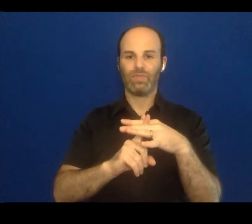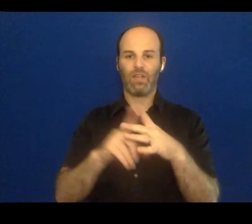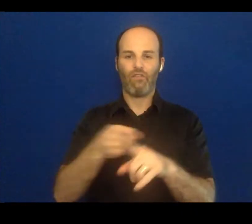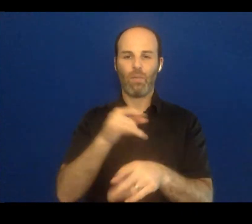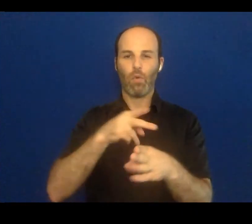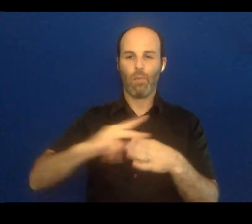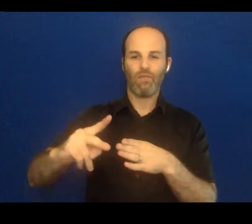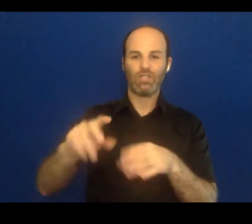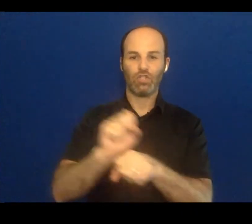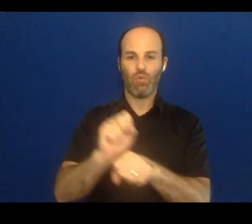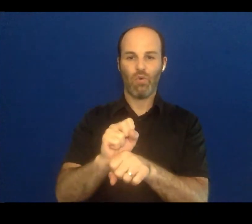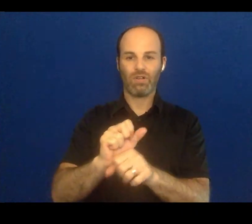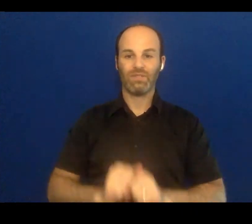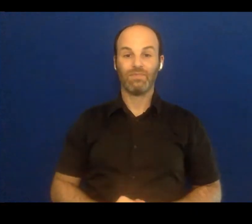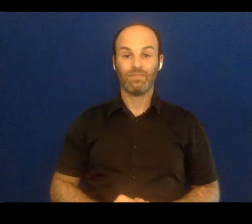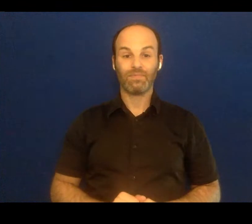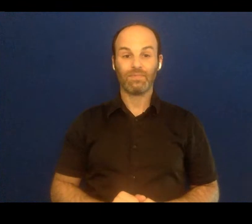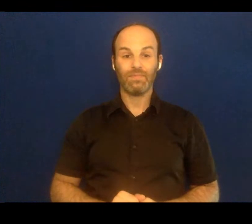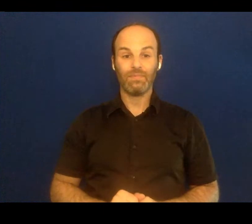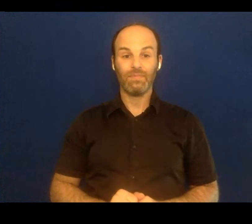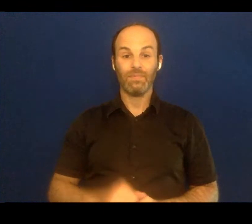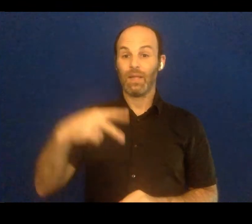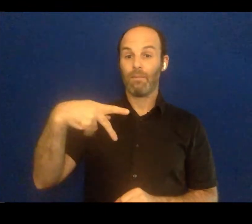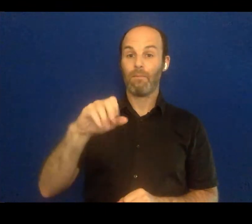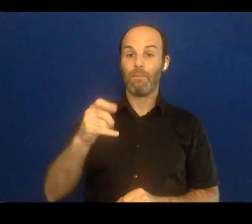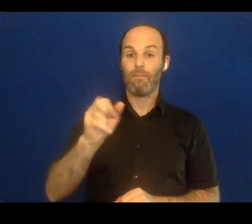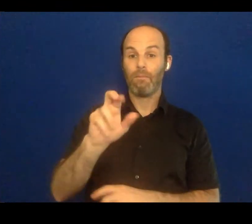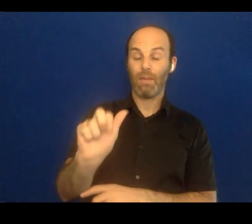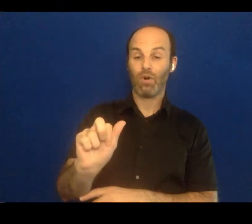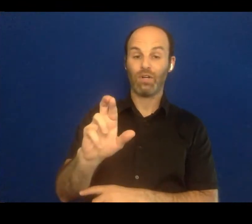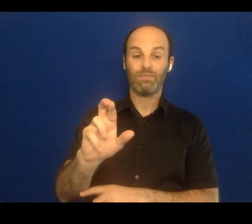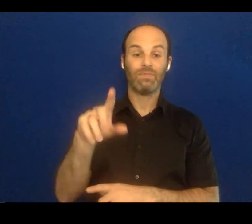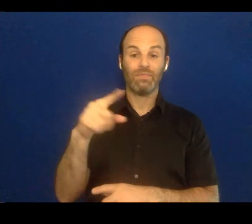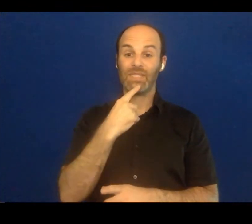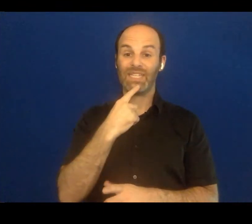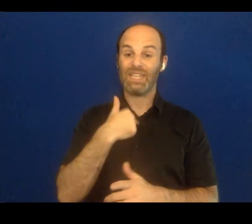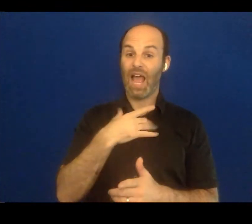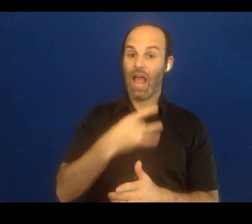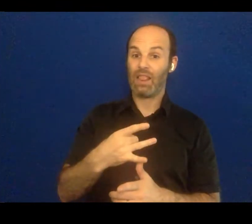YEAH, SO, I LIKE TO REFER TO DEFINITION OF ABLEISM THAT WAS